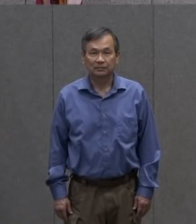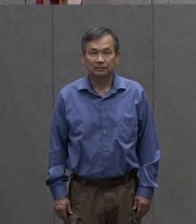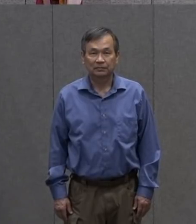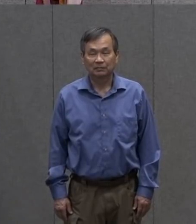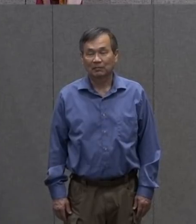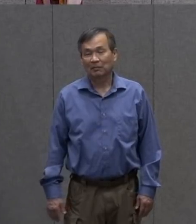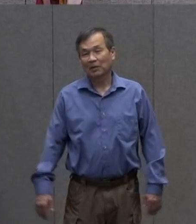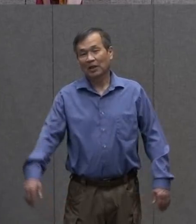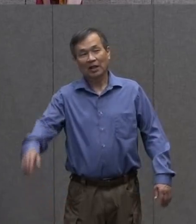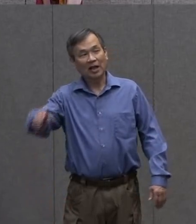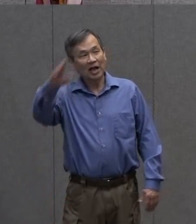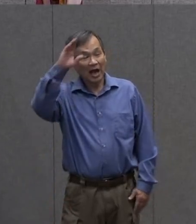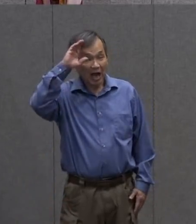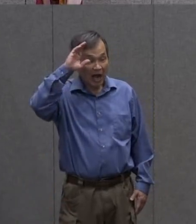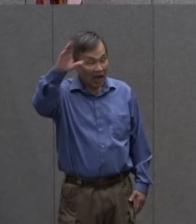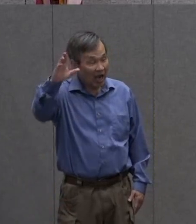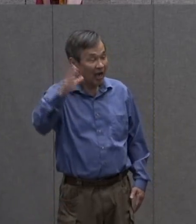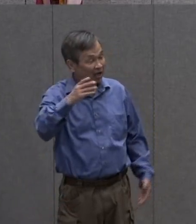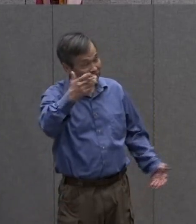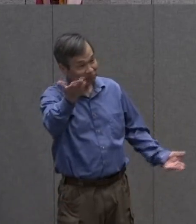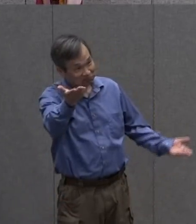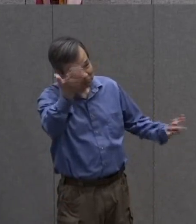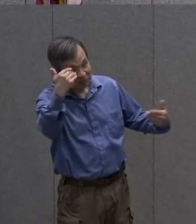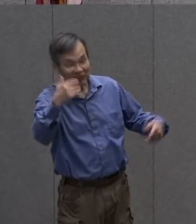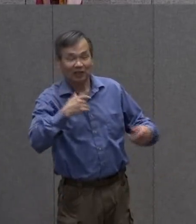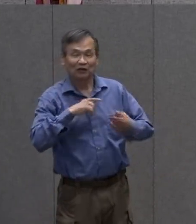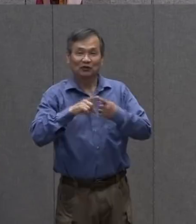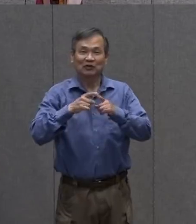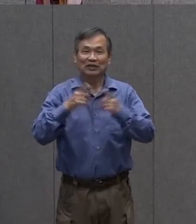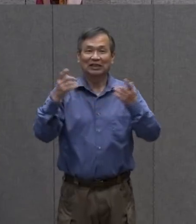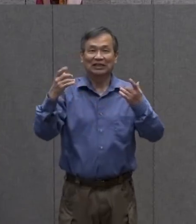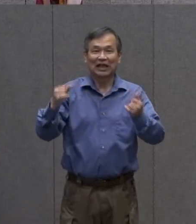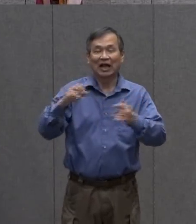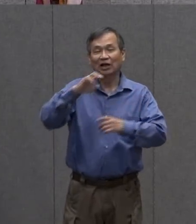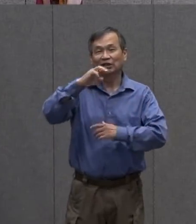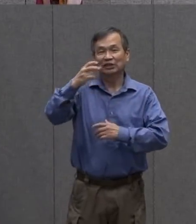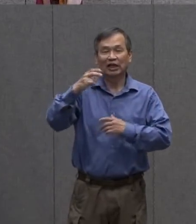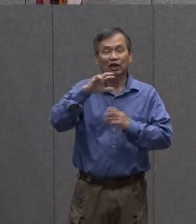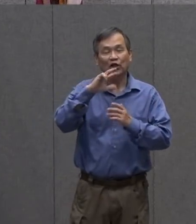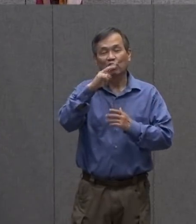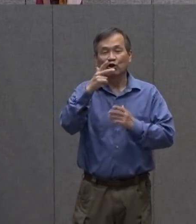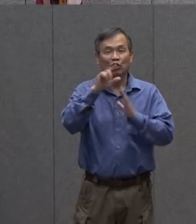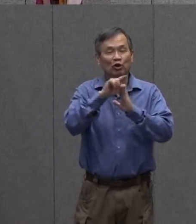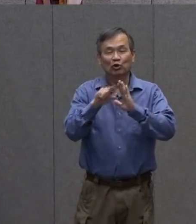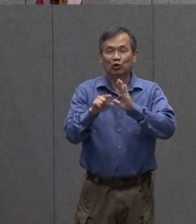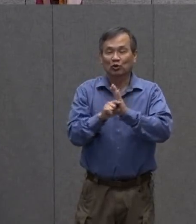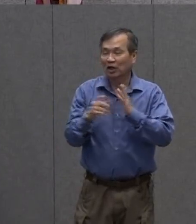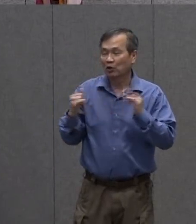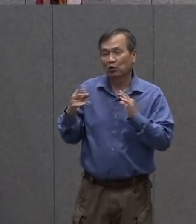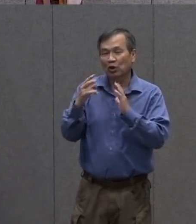Hi, welcome back friends. We're gonna finish up our second third grade session today with a couple of read-alouds.